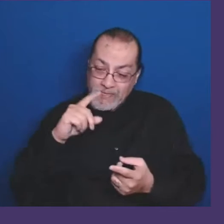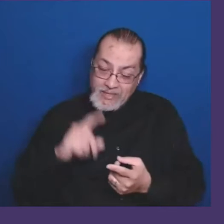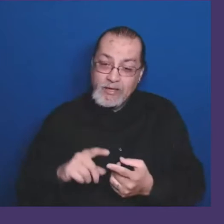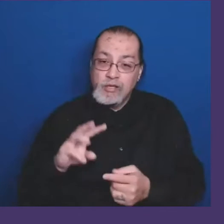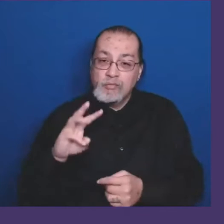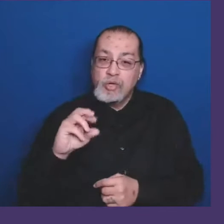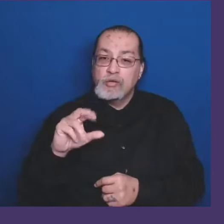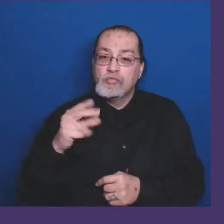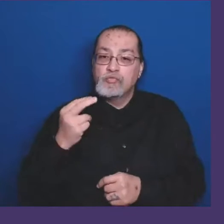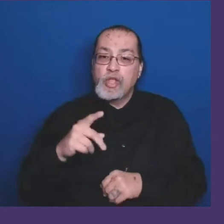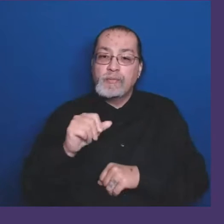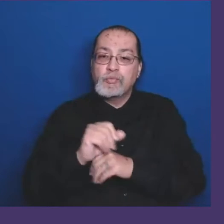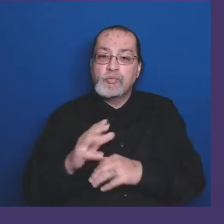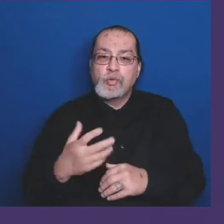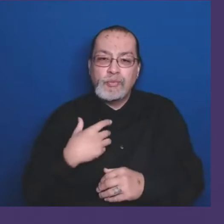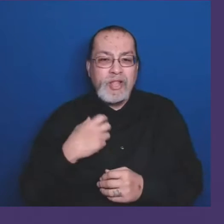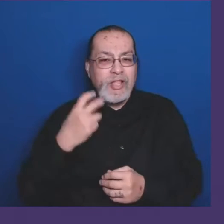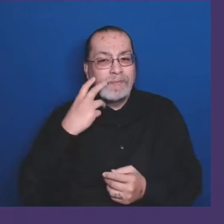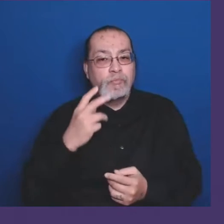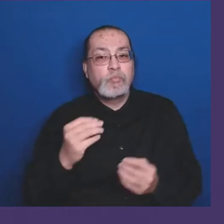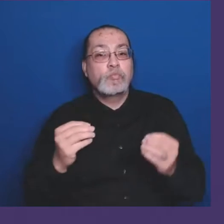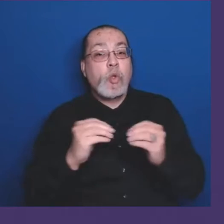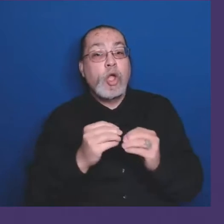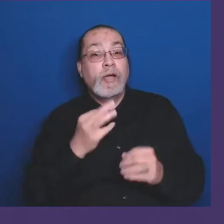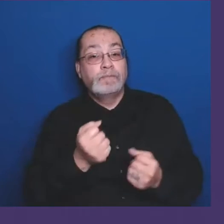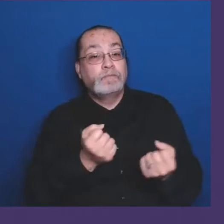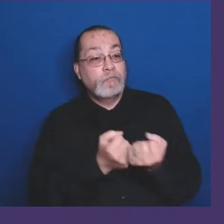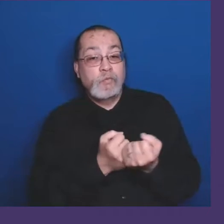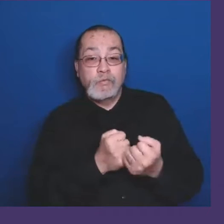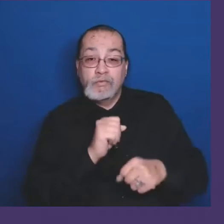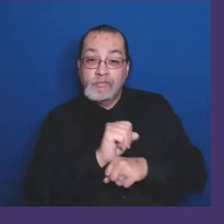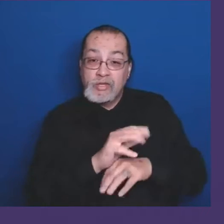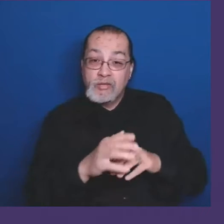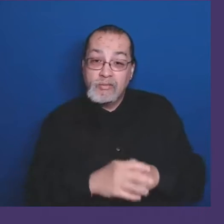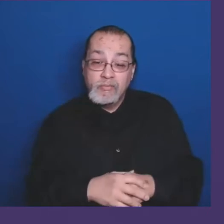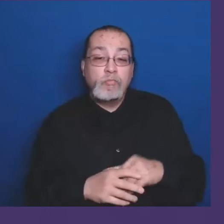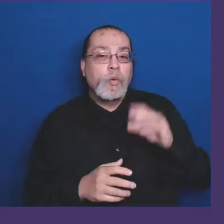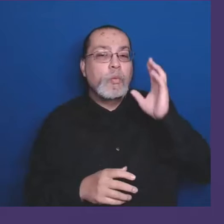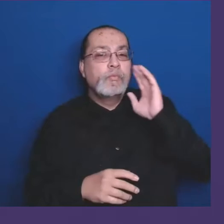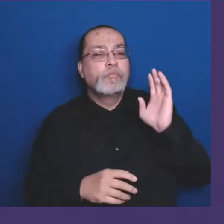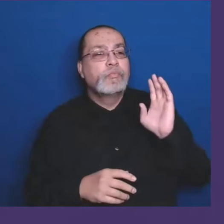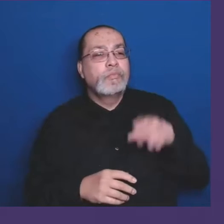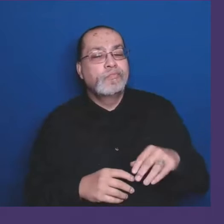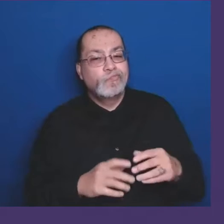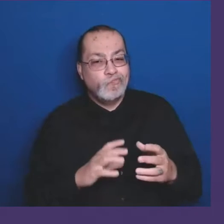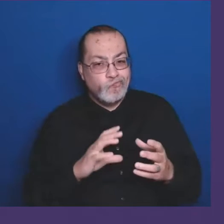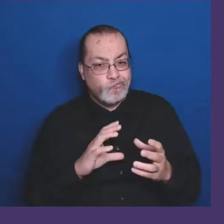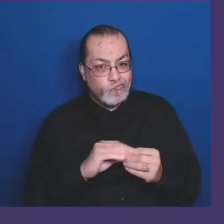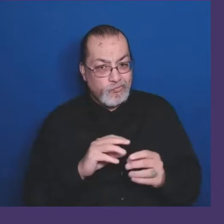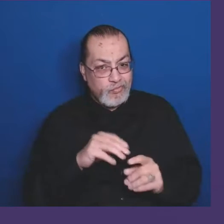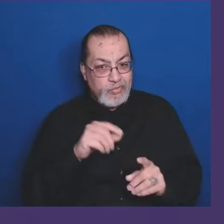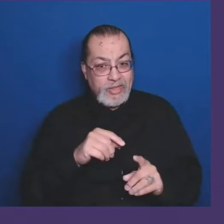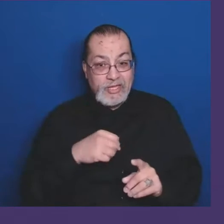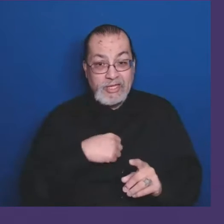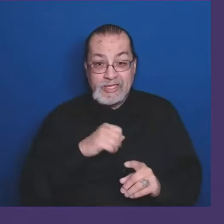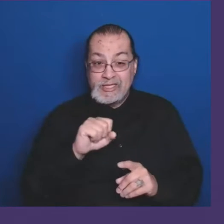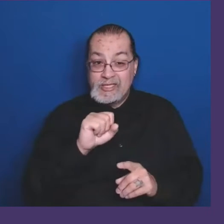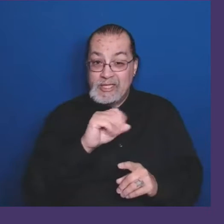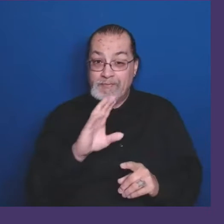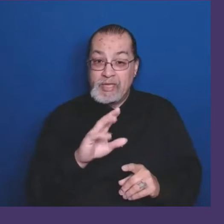There is this Bill SB639 for fair minimum wages.